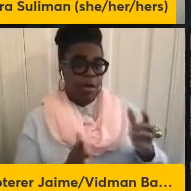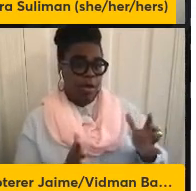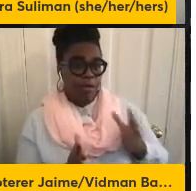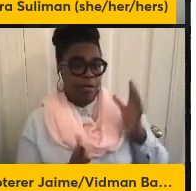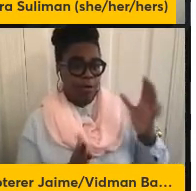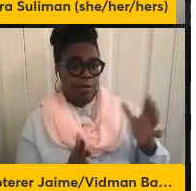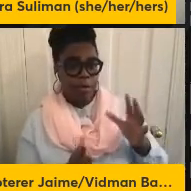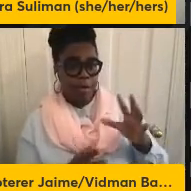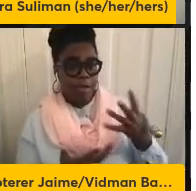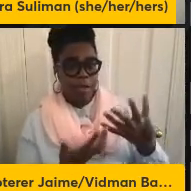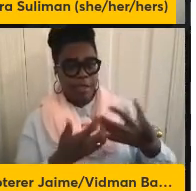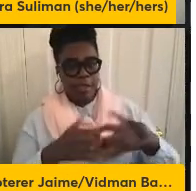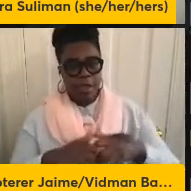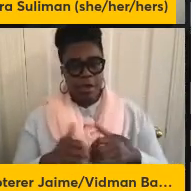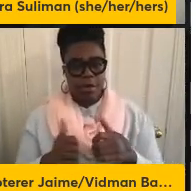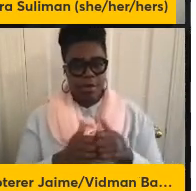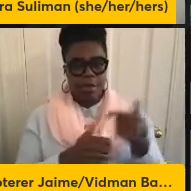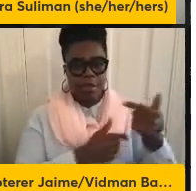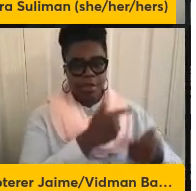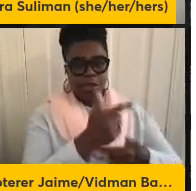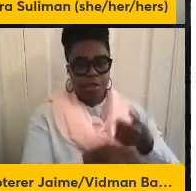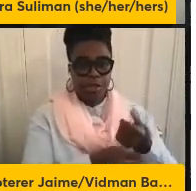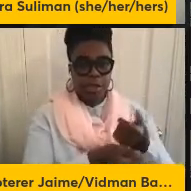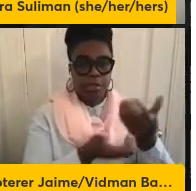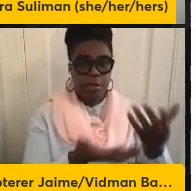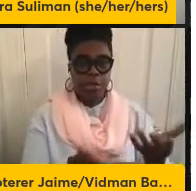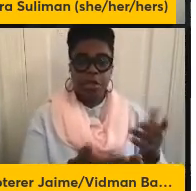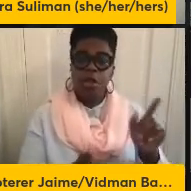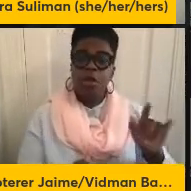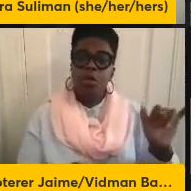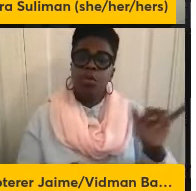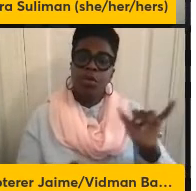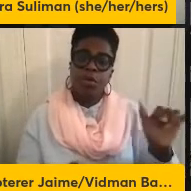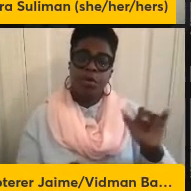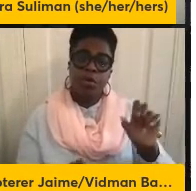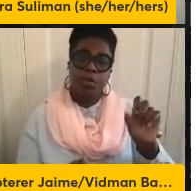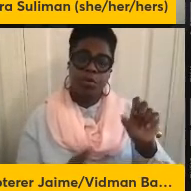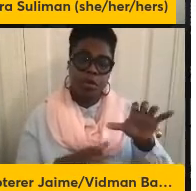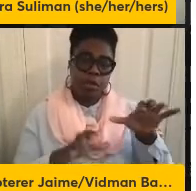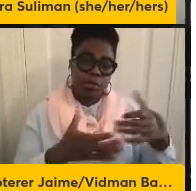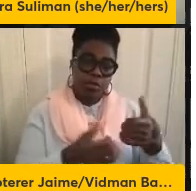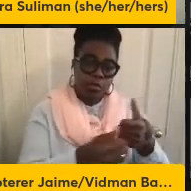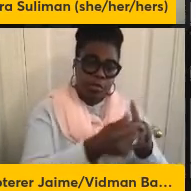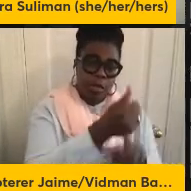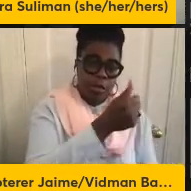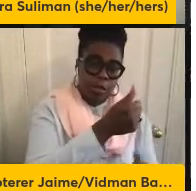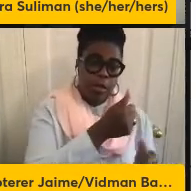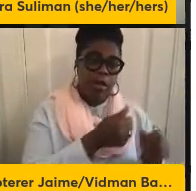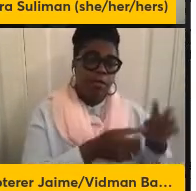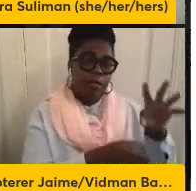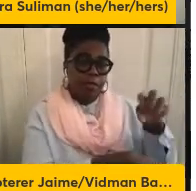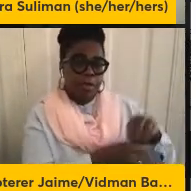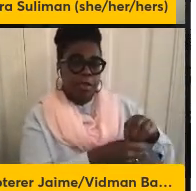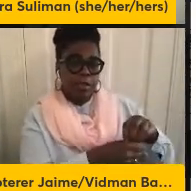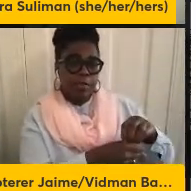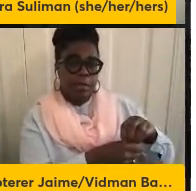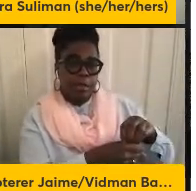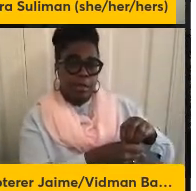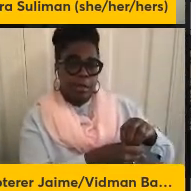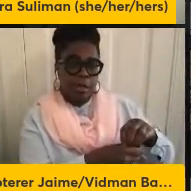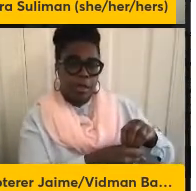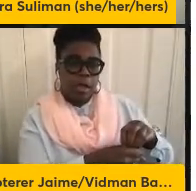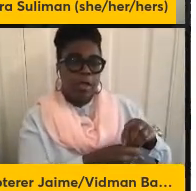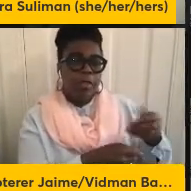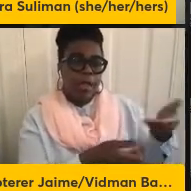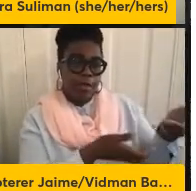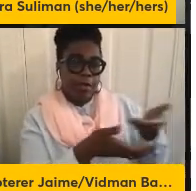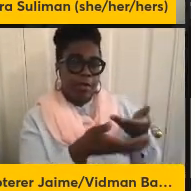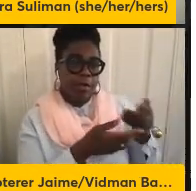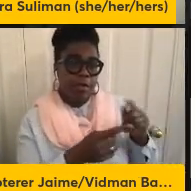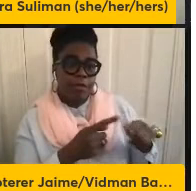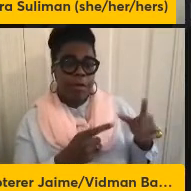gene expression, we also use the subset that of participants that was recruited from the parent genome wide association